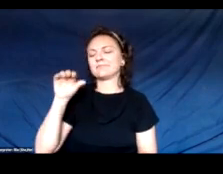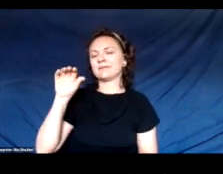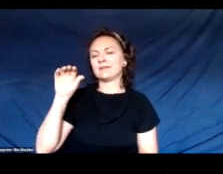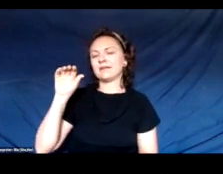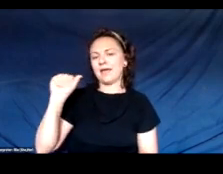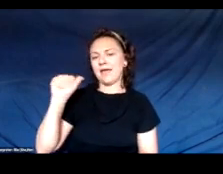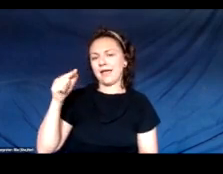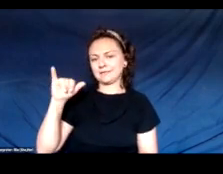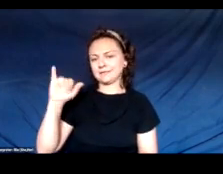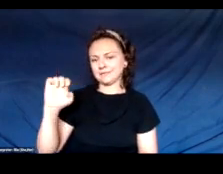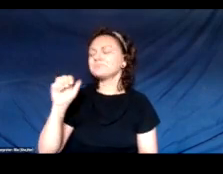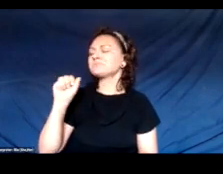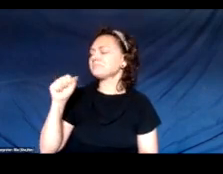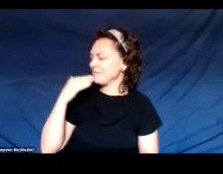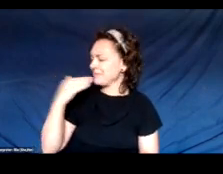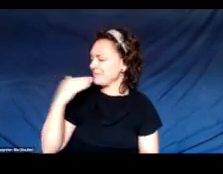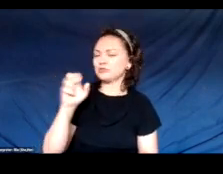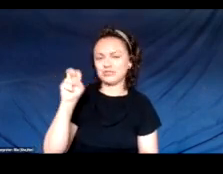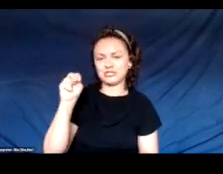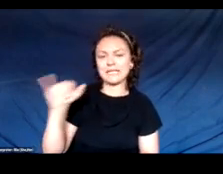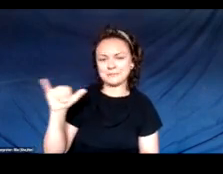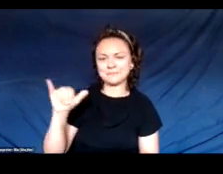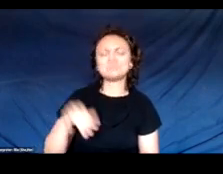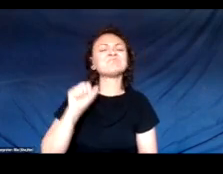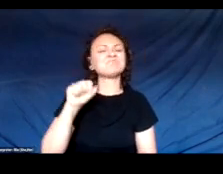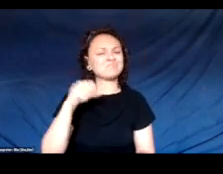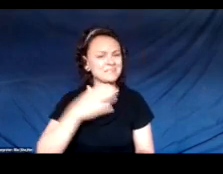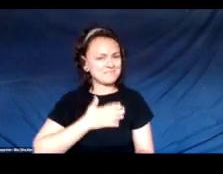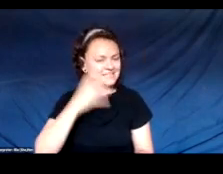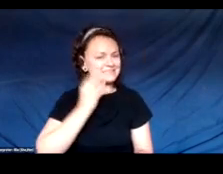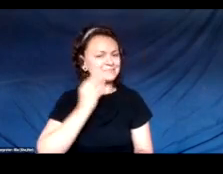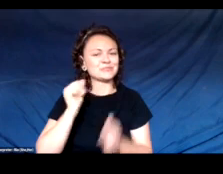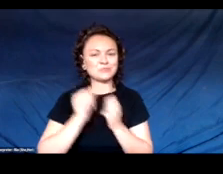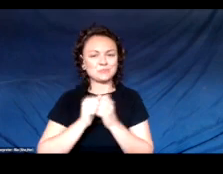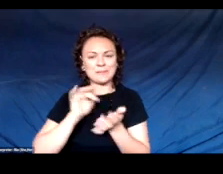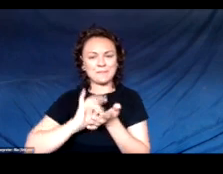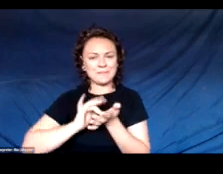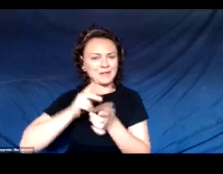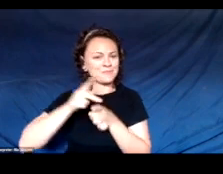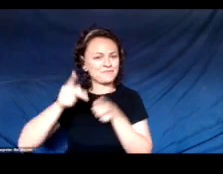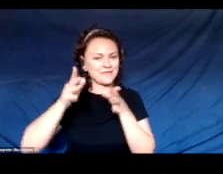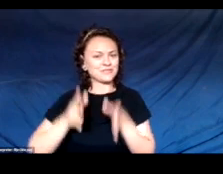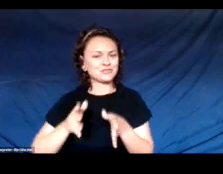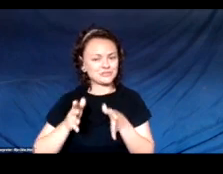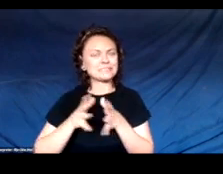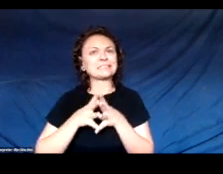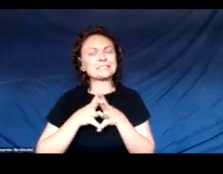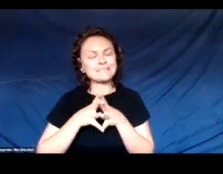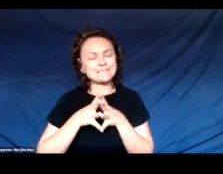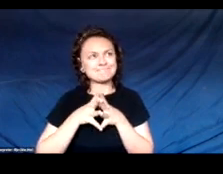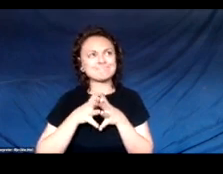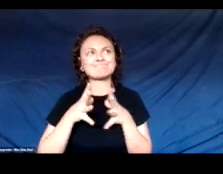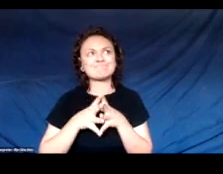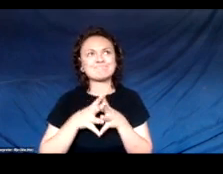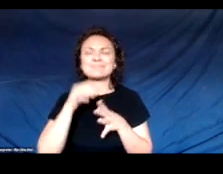medical care professionals have neither been the most positive ones.